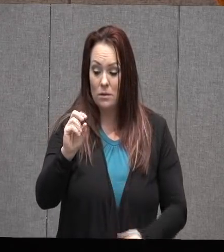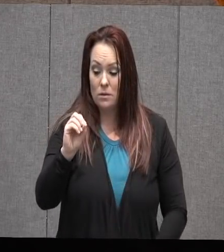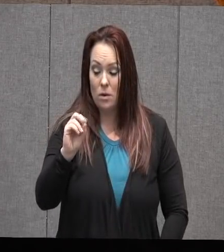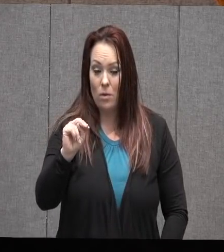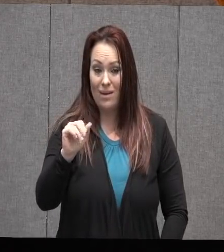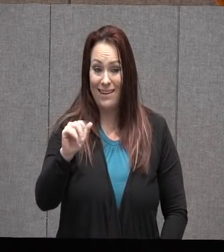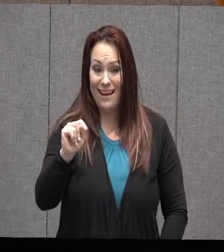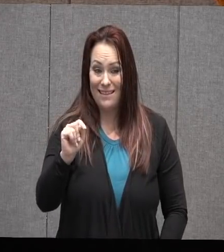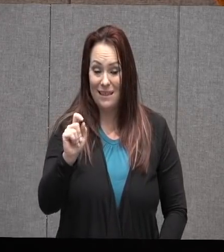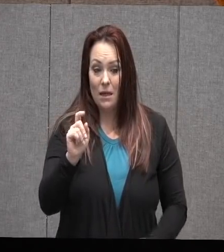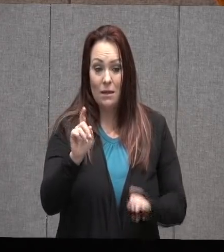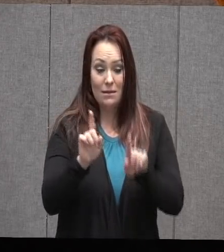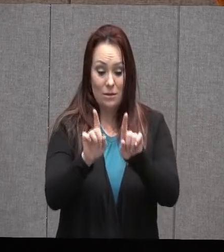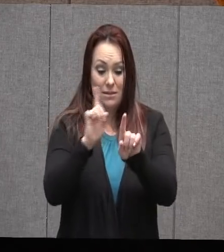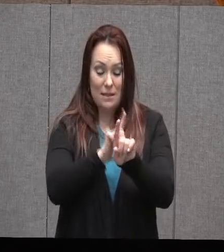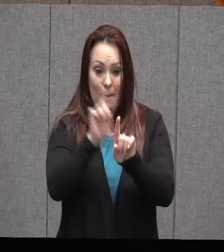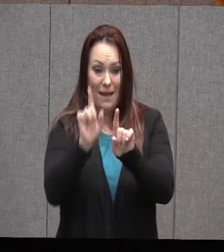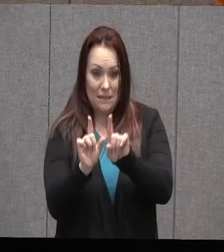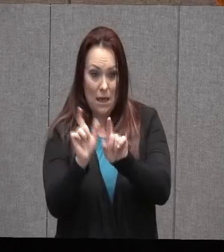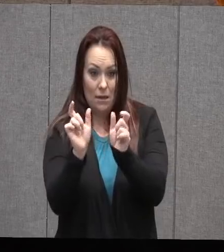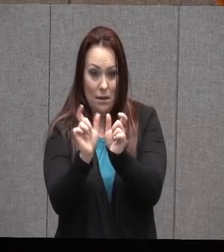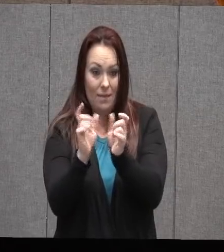Now if you're working with me at home,